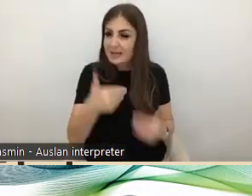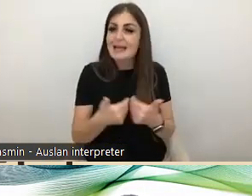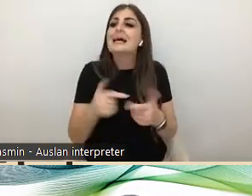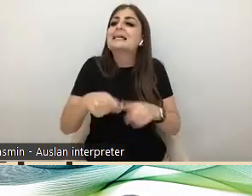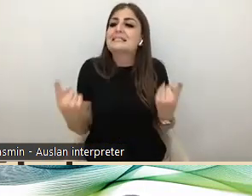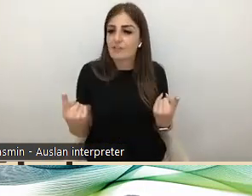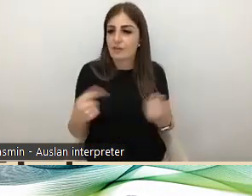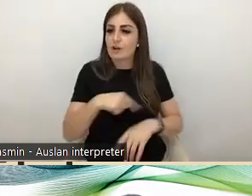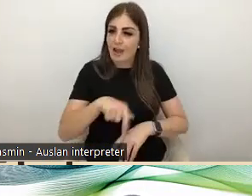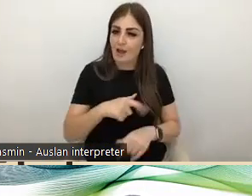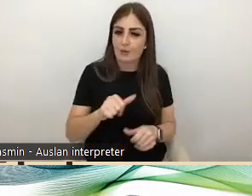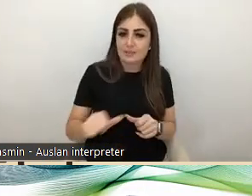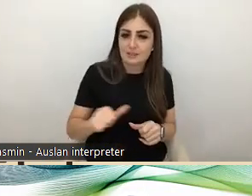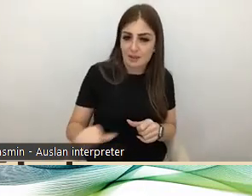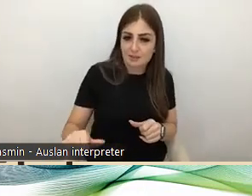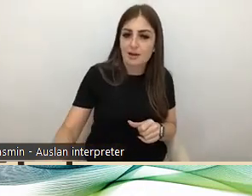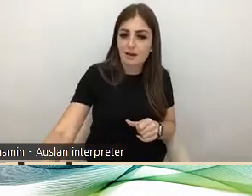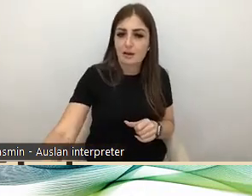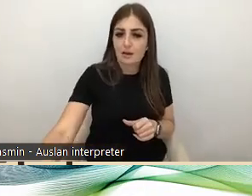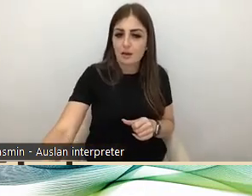amount of time is what they recommend.